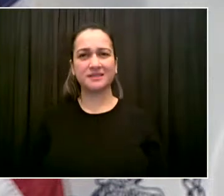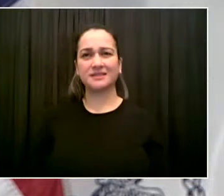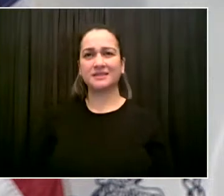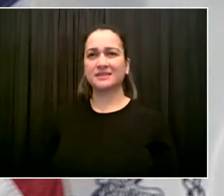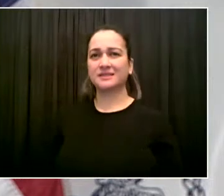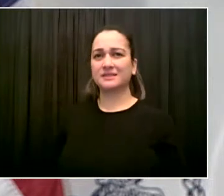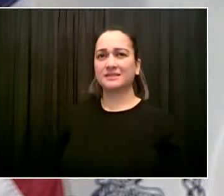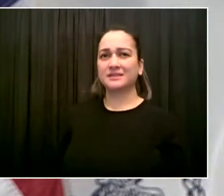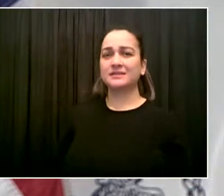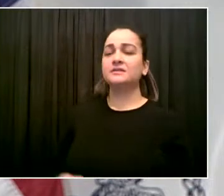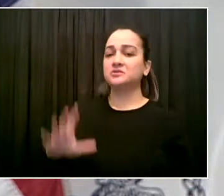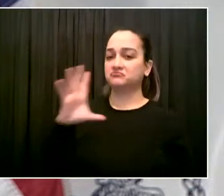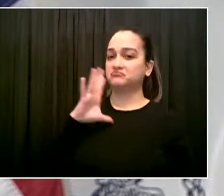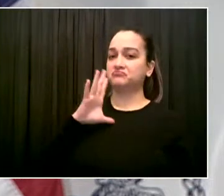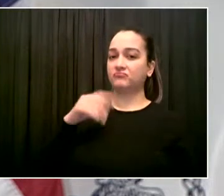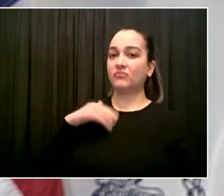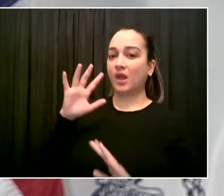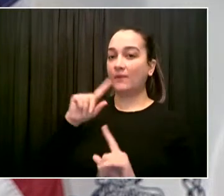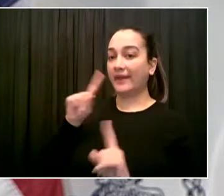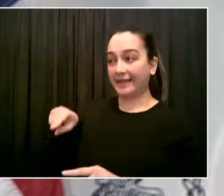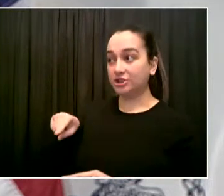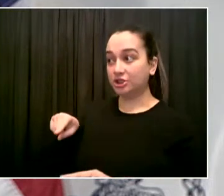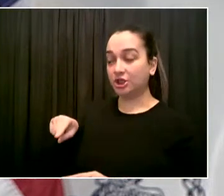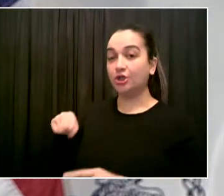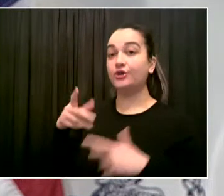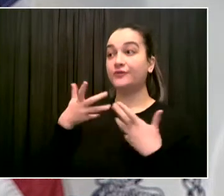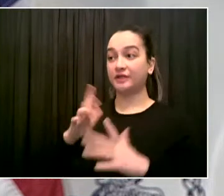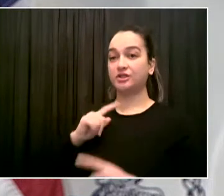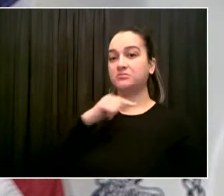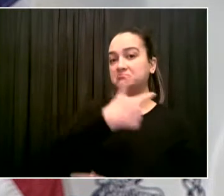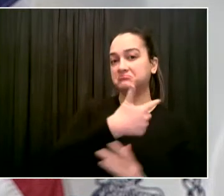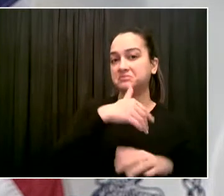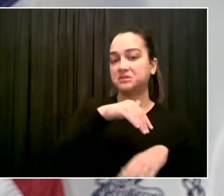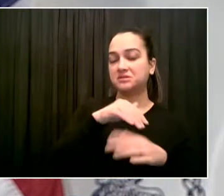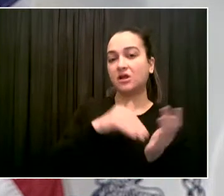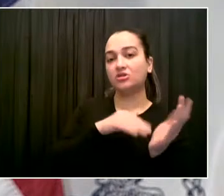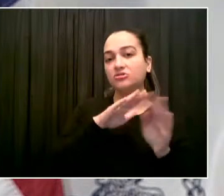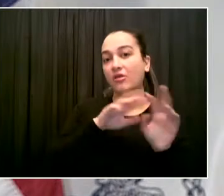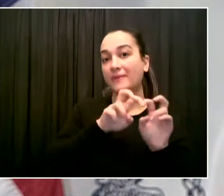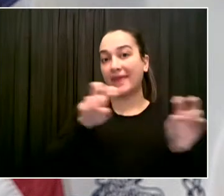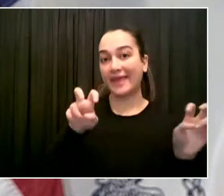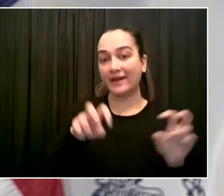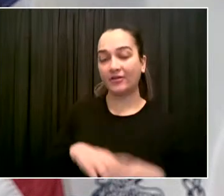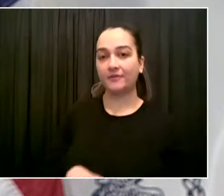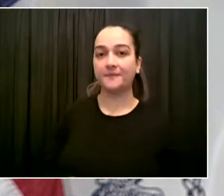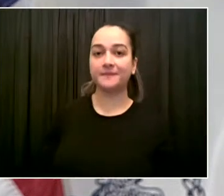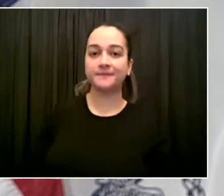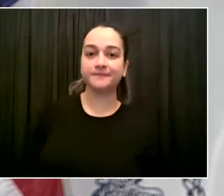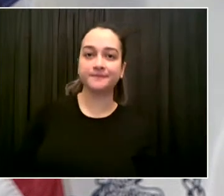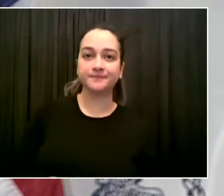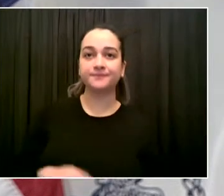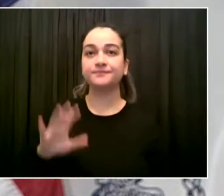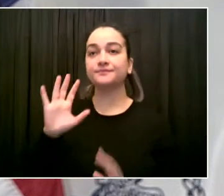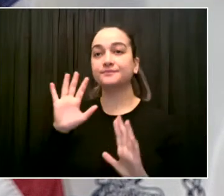WHAHADT OO YOU U THINK CAN BE DONE. I'LL START AND THEN I I ILWL TURN TO ONE OF MY COLLEAGUESES.